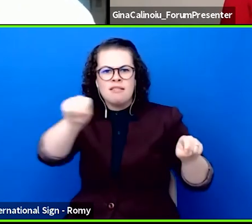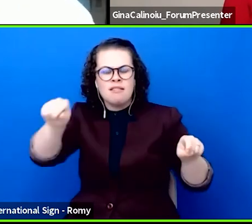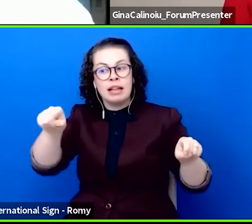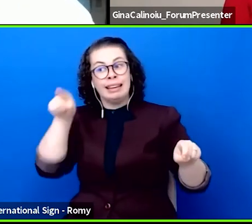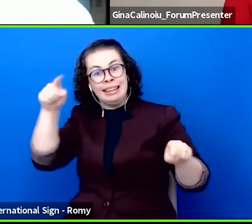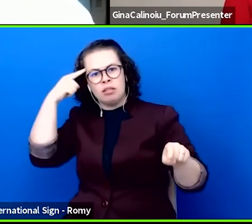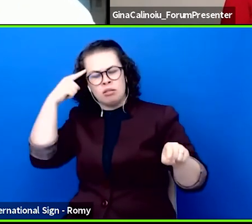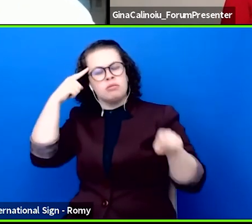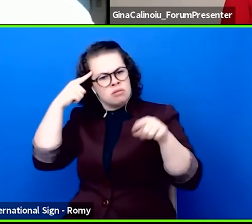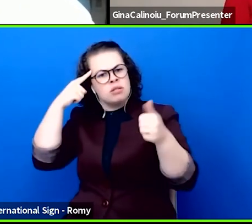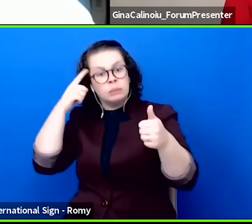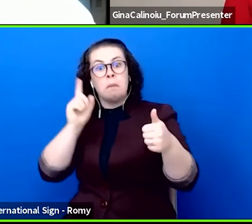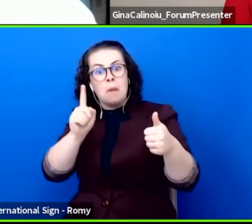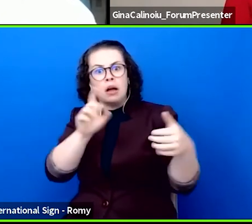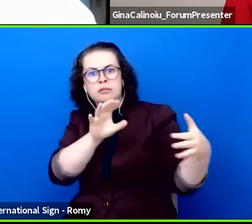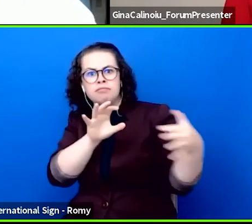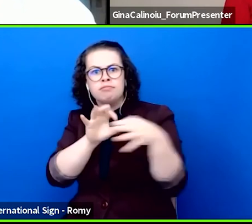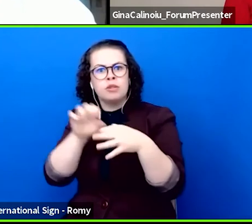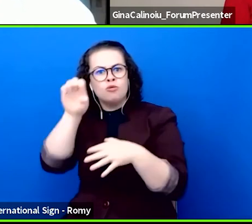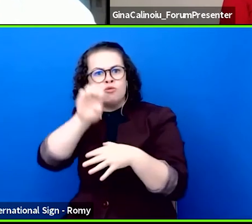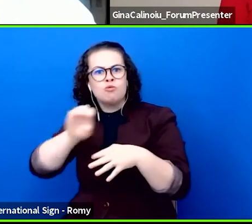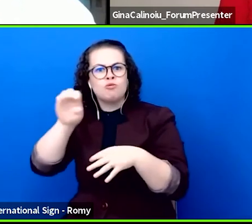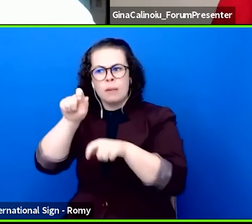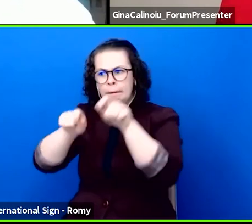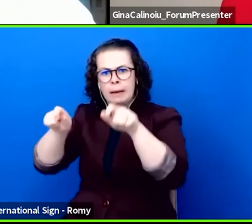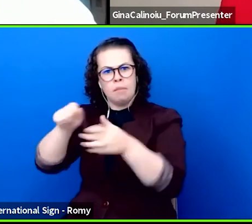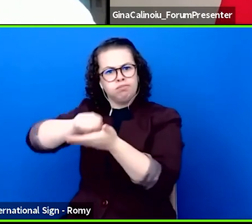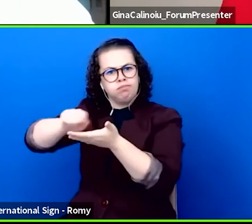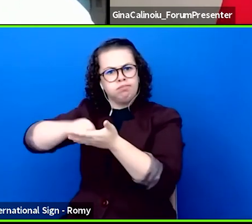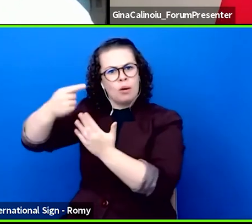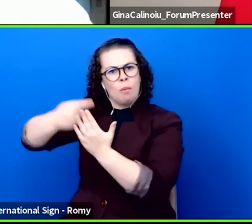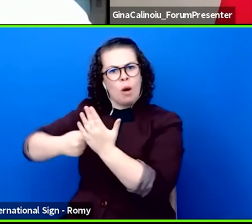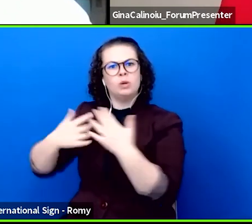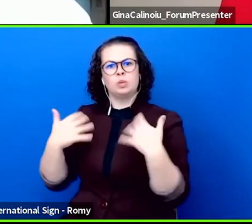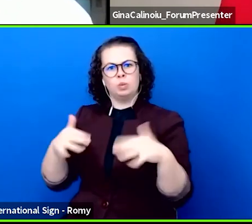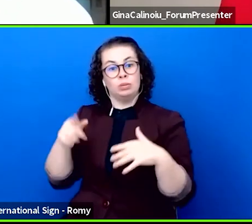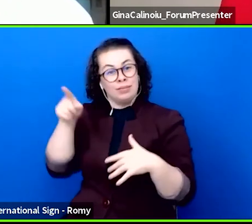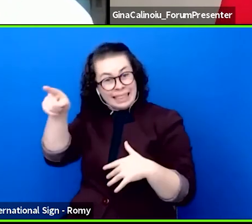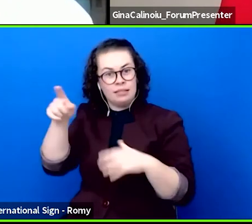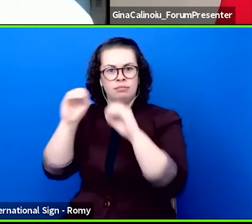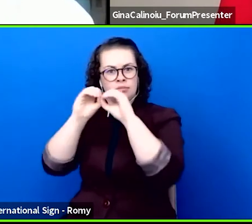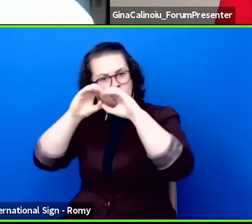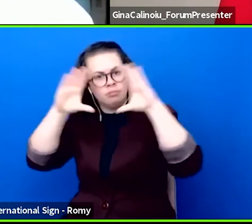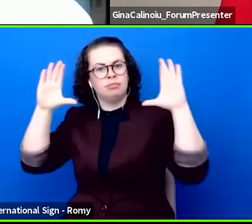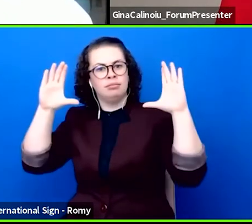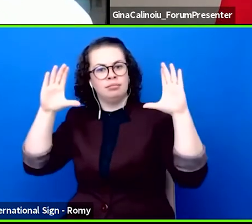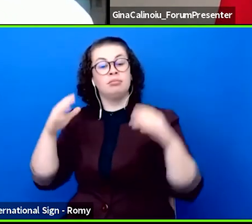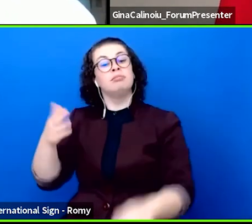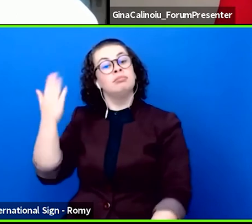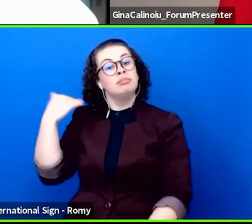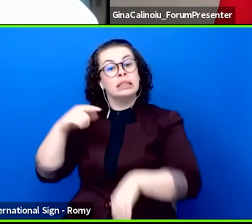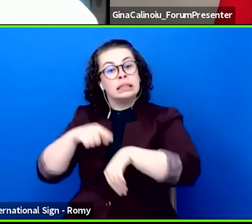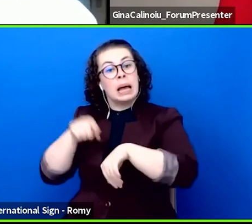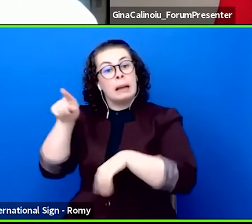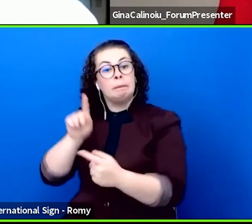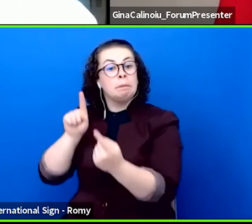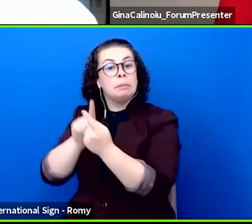In meetings of ETC with the former EU commissioner of culture, Tibor Navracsics, this idea fell on